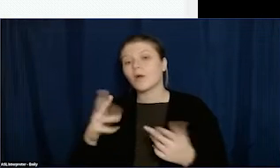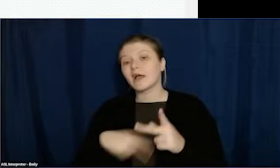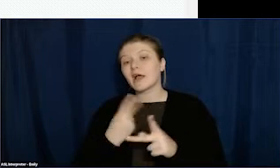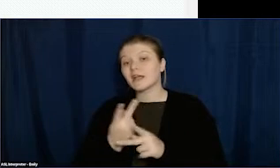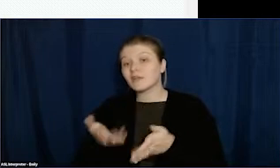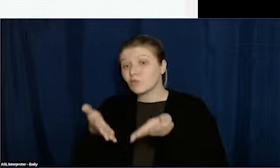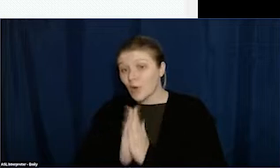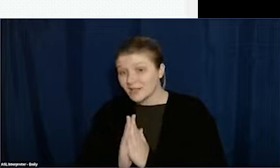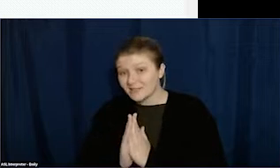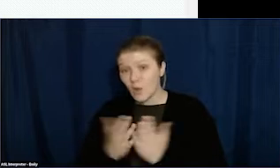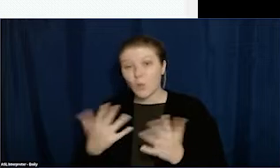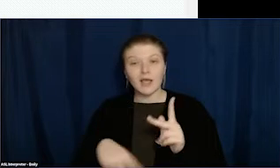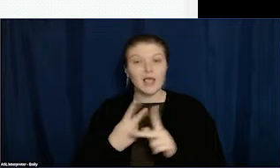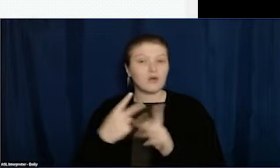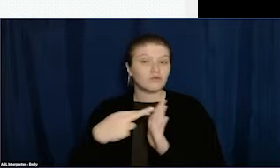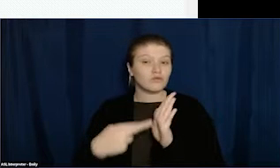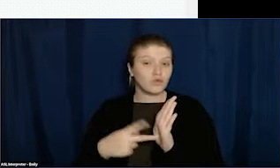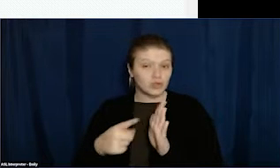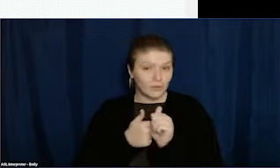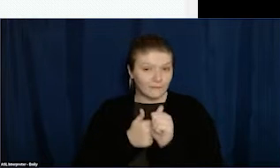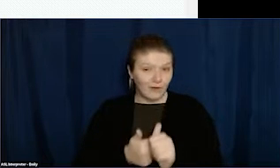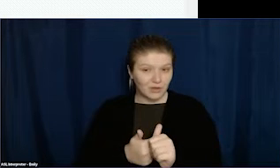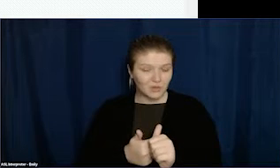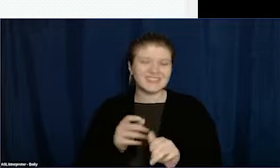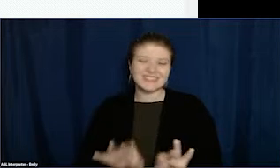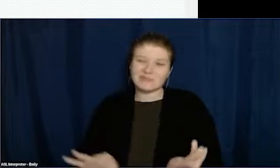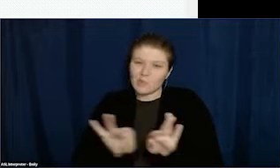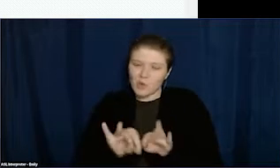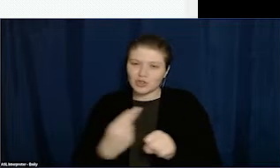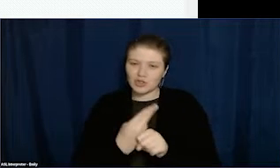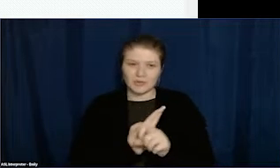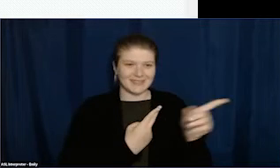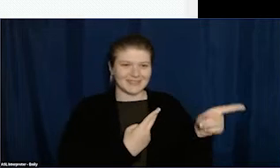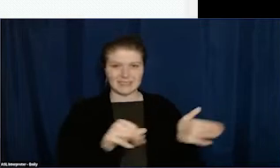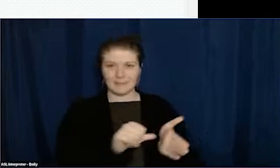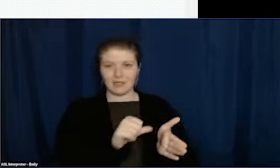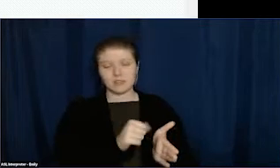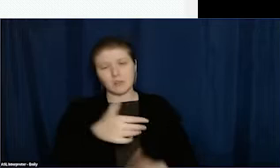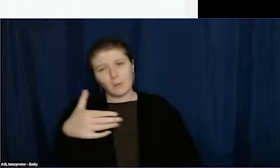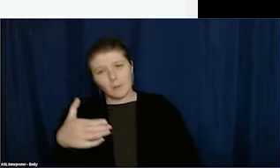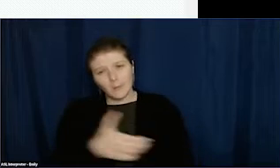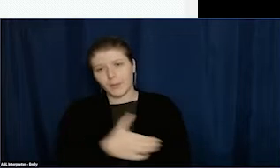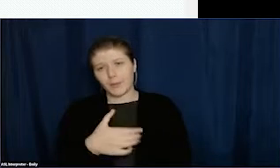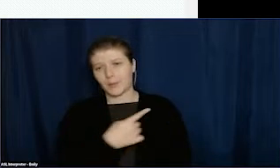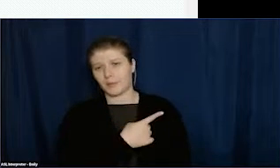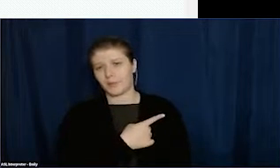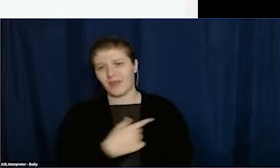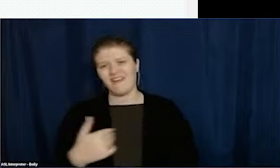So we really want you to take advantage of the power of this page. All of the business rules are built into this form.